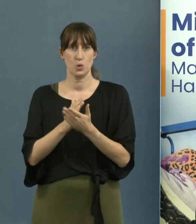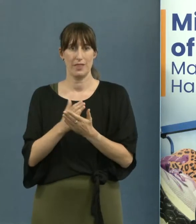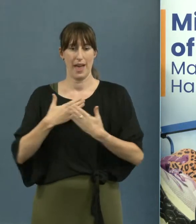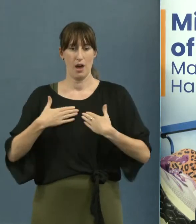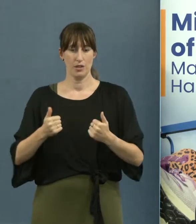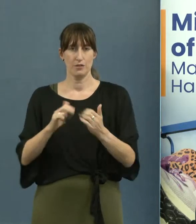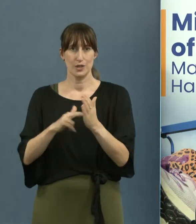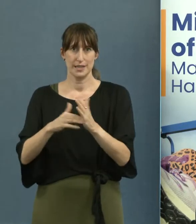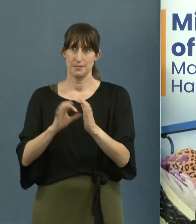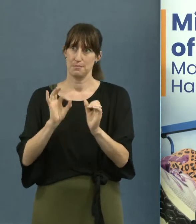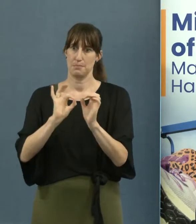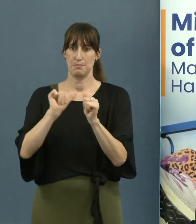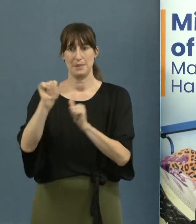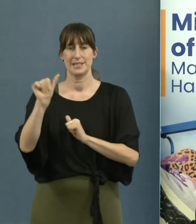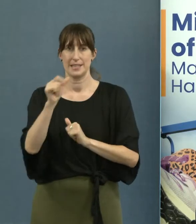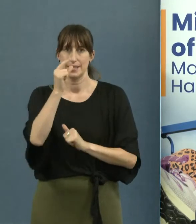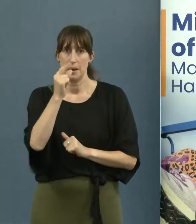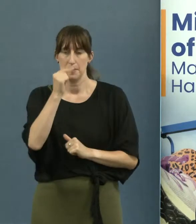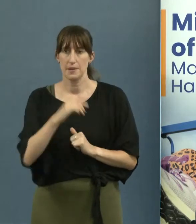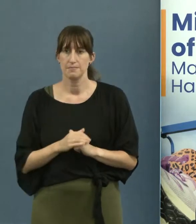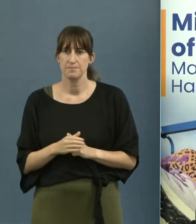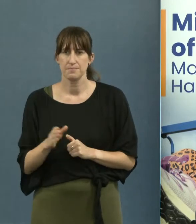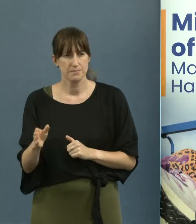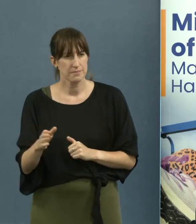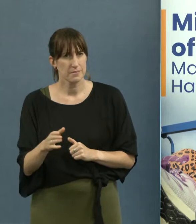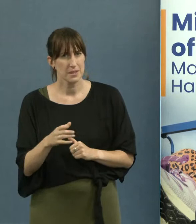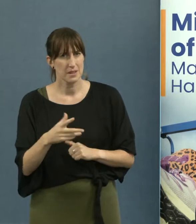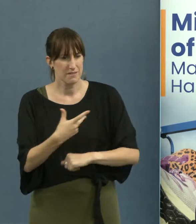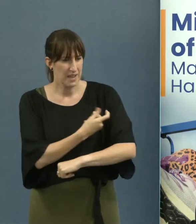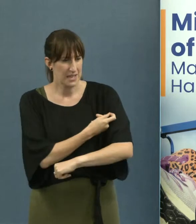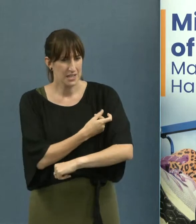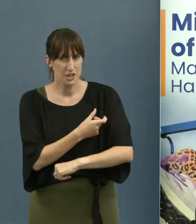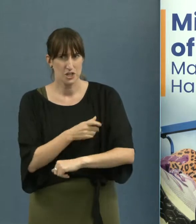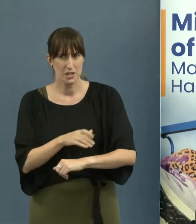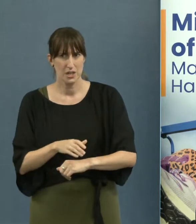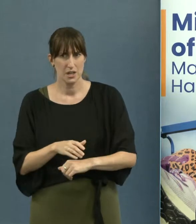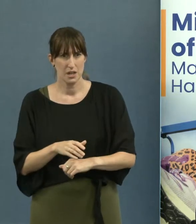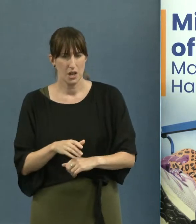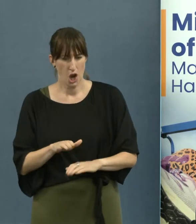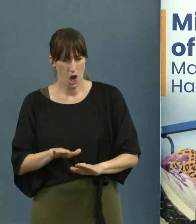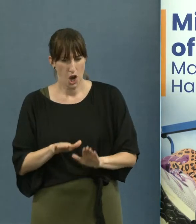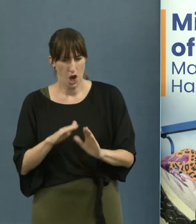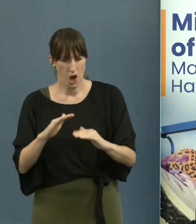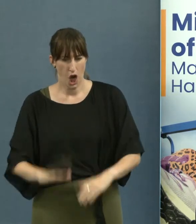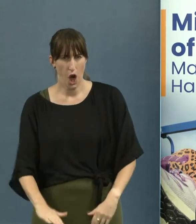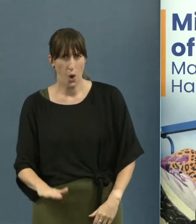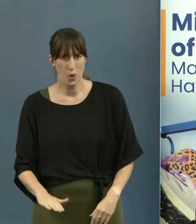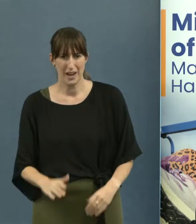maximum as it can be. Sorry, why is it so low?